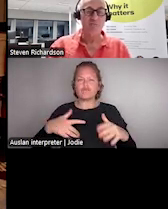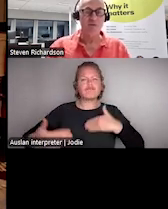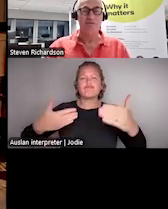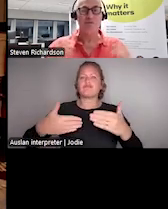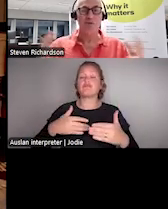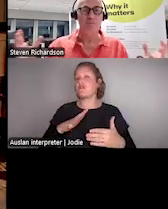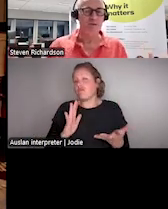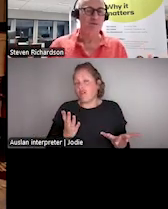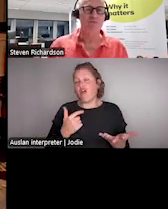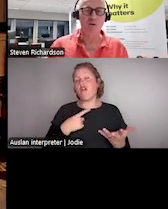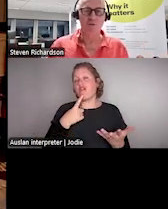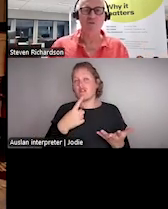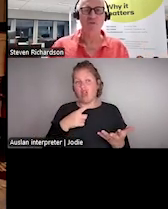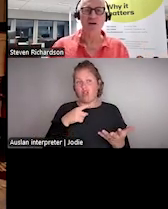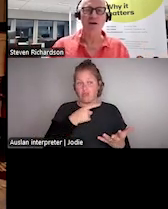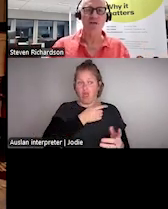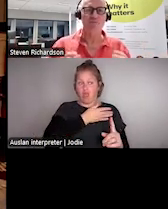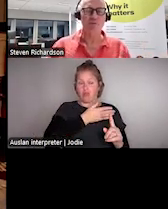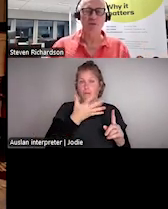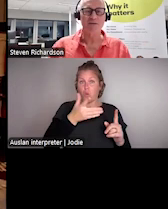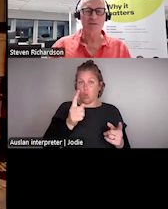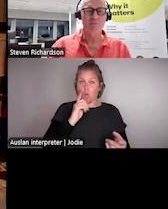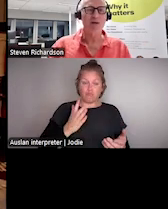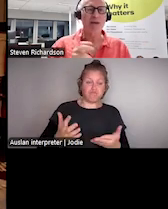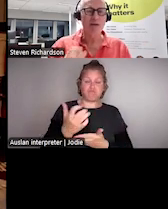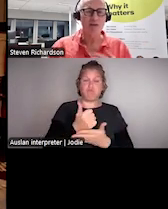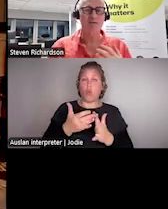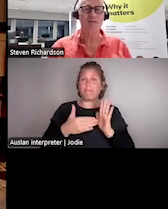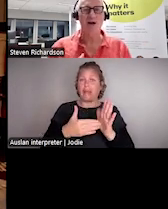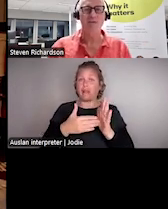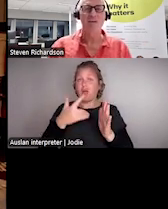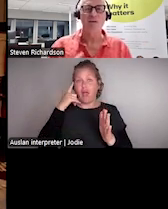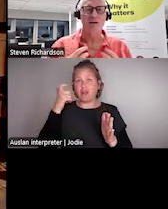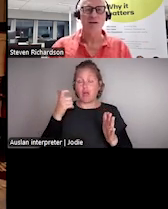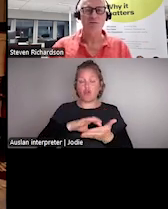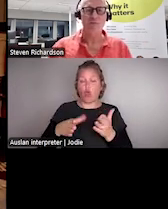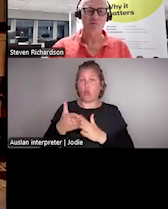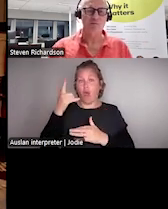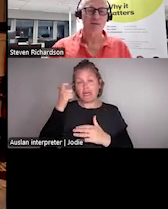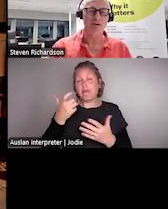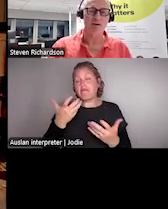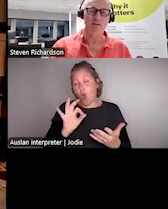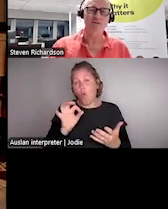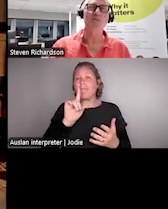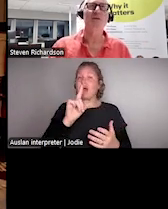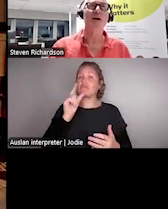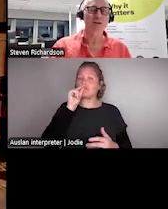to raise millions of dollars through a big idea, but it can be a start. Encourage people to engage